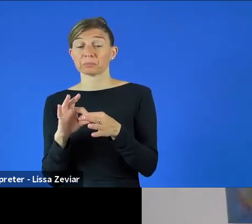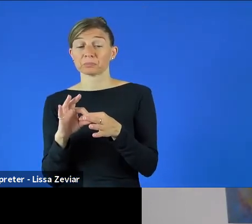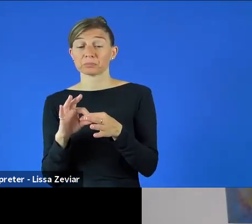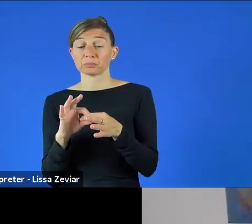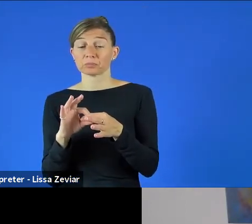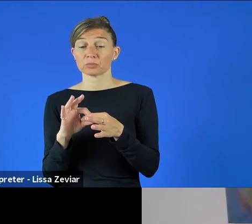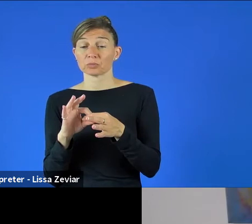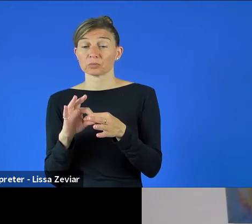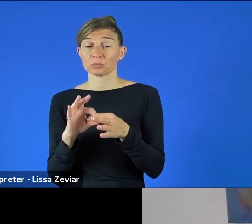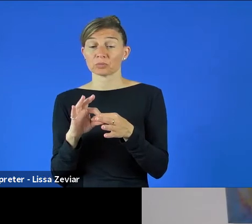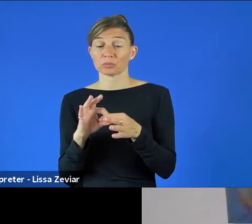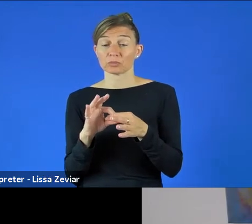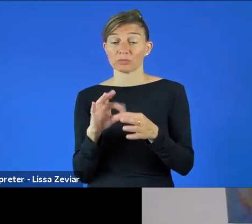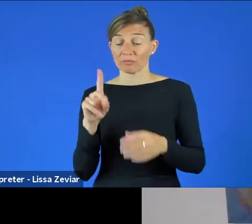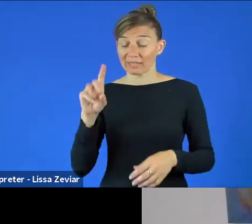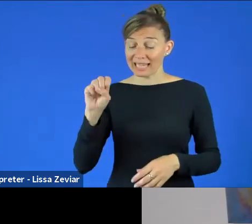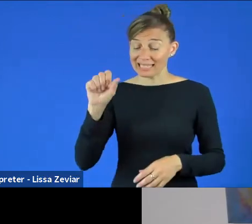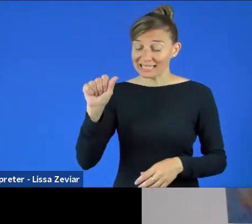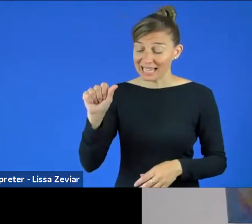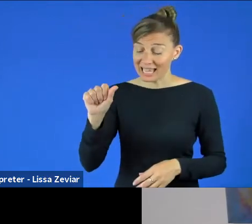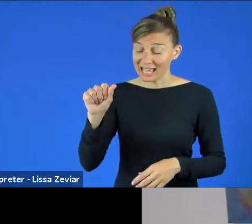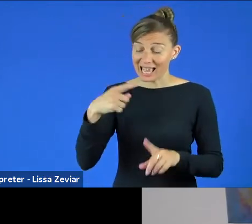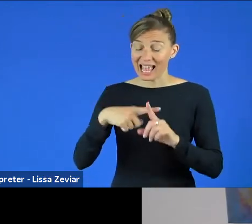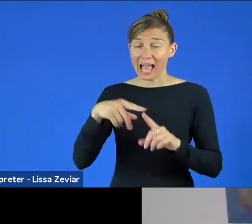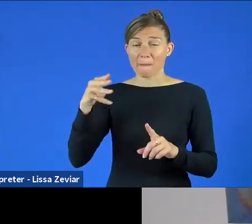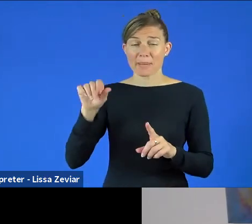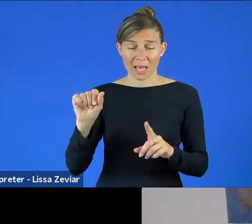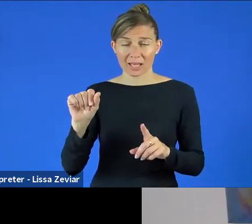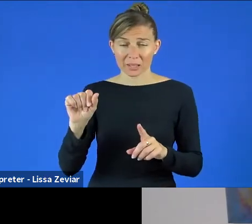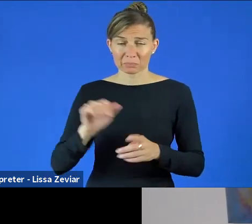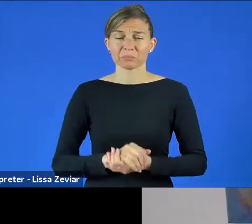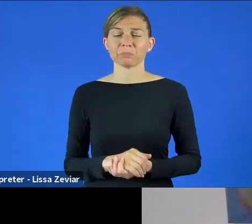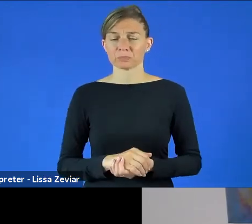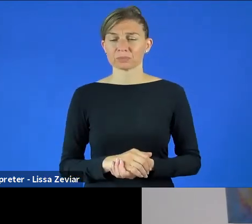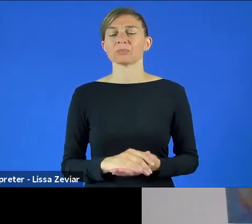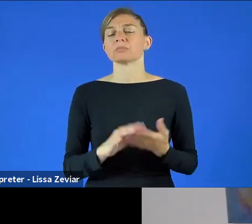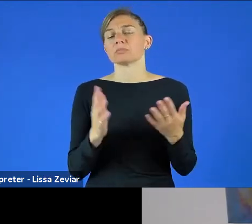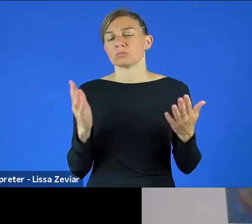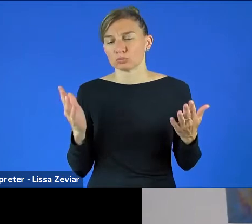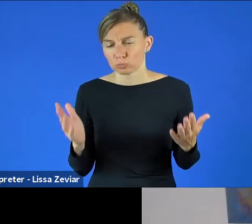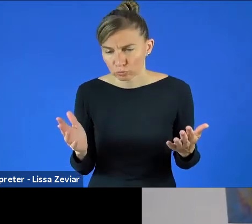because I have been working on the file. From my point of view, I mean, there are a lot of aspects